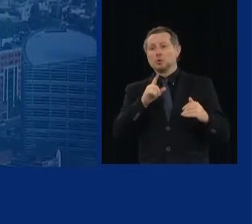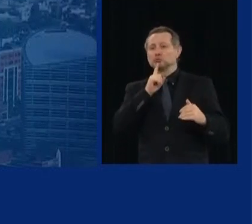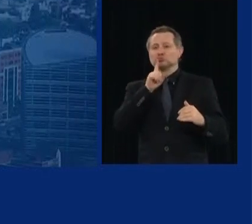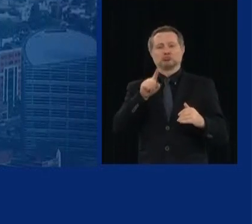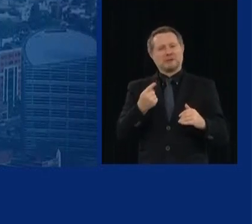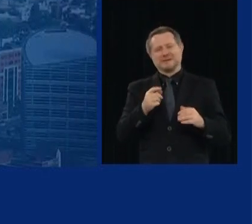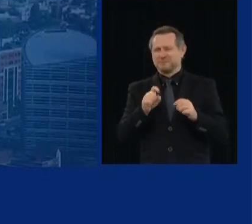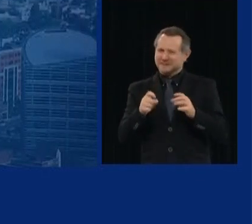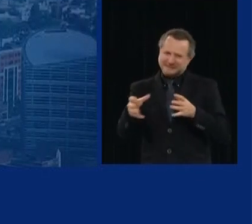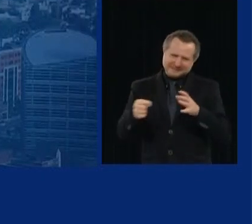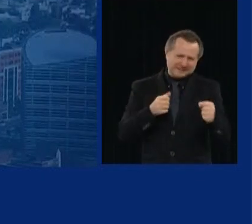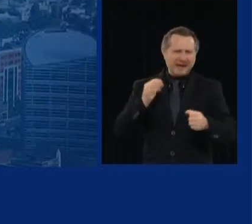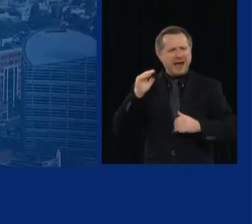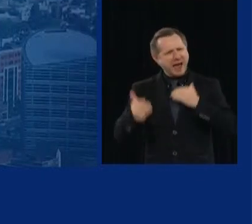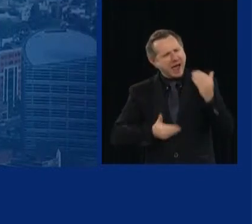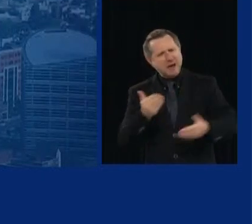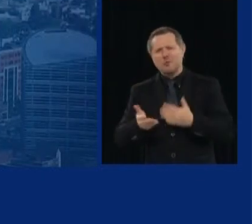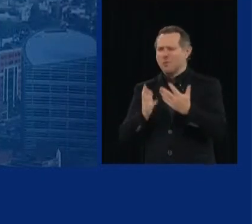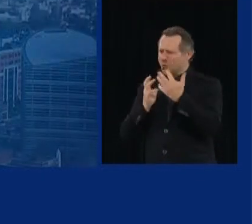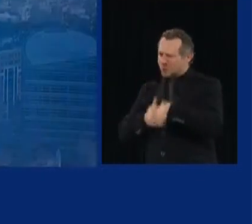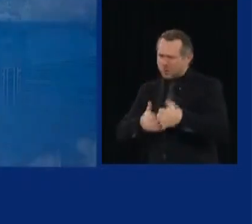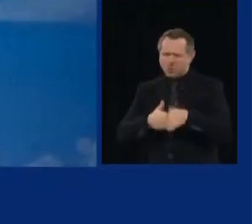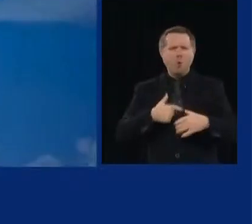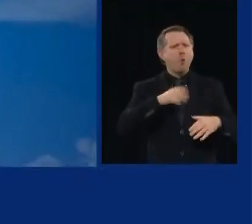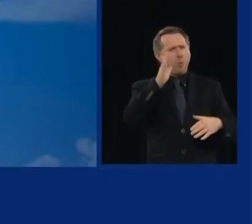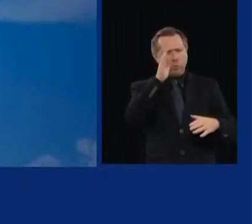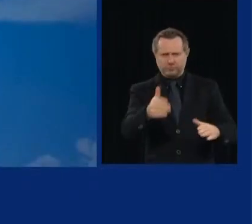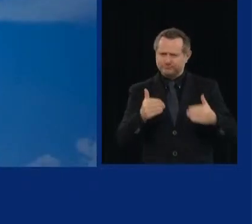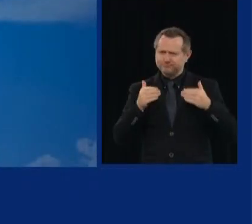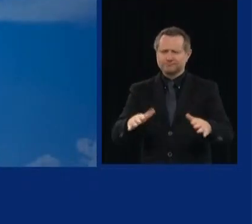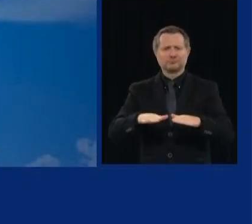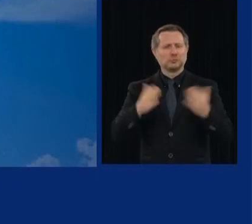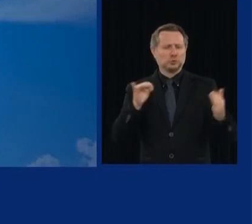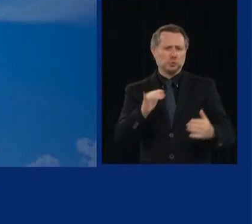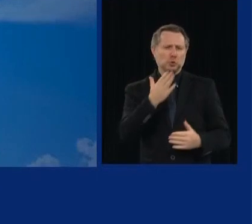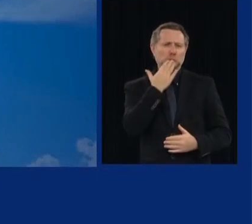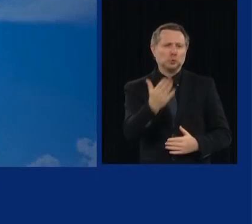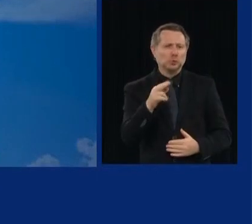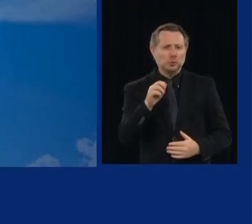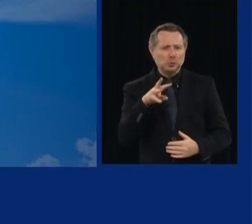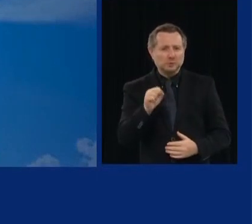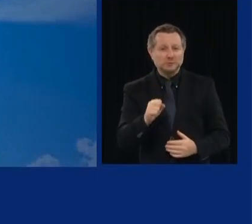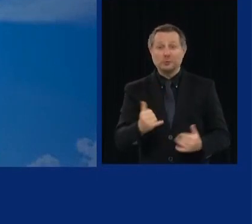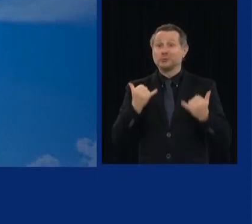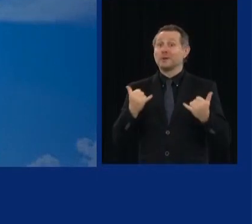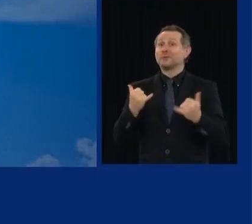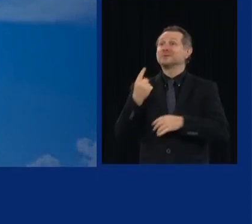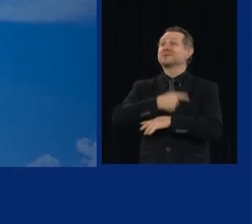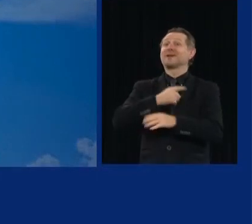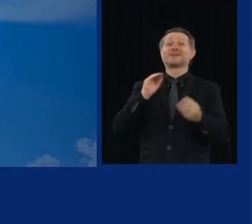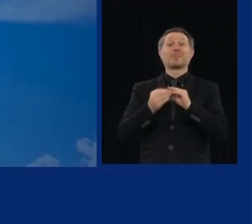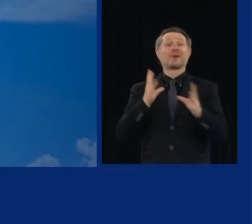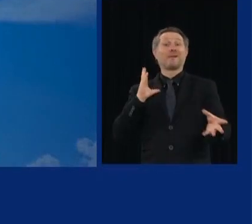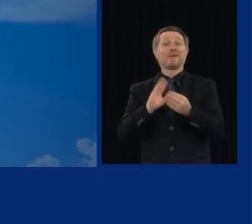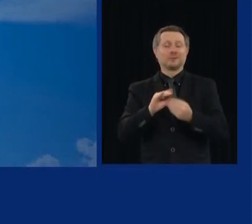THAT'S SOMETHING THAT WE ANTICIPATED AND THAT'S JUST ADMINISTRATIVE AND WORKING